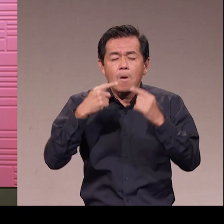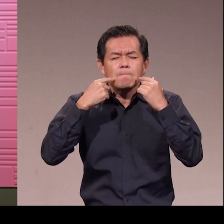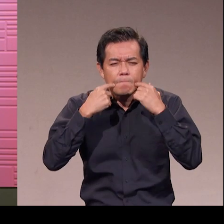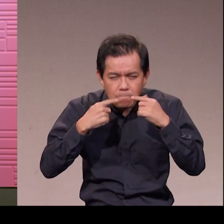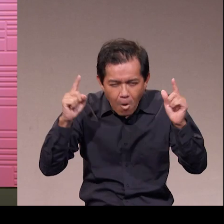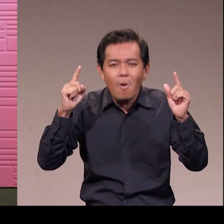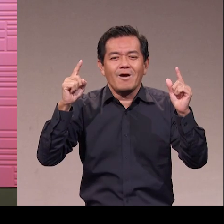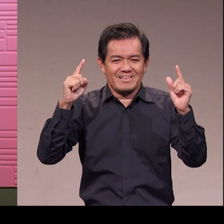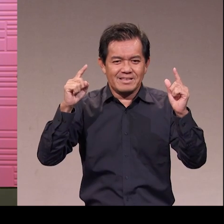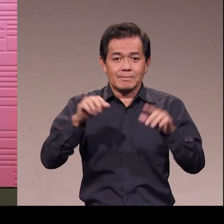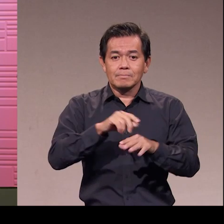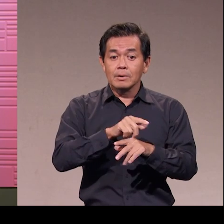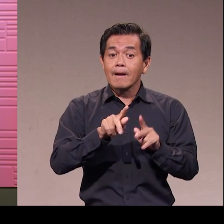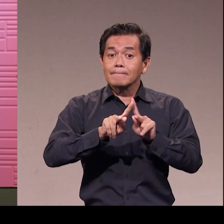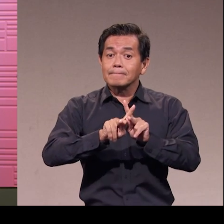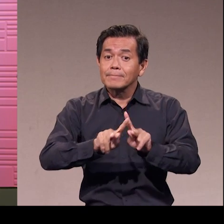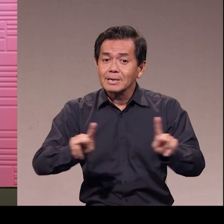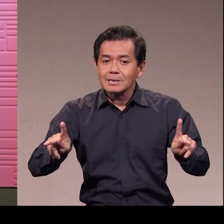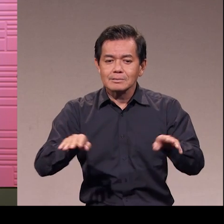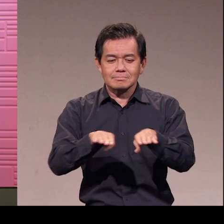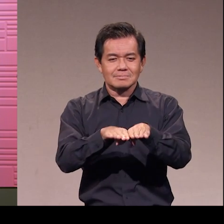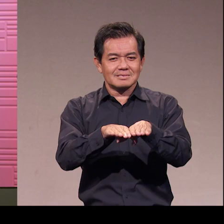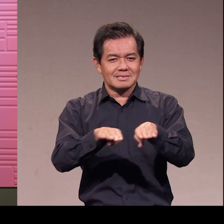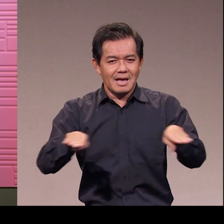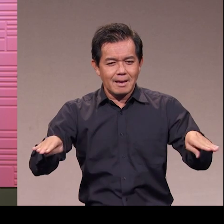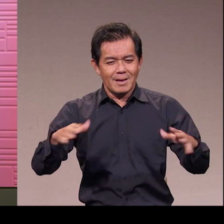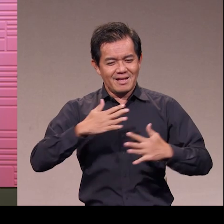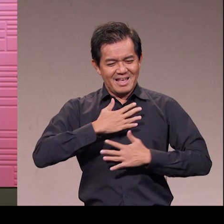the peace and stability we enjoy are reasons for us to rejoice and be proud.